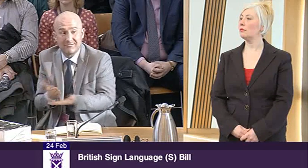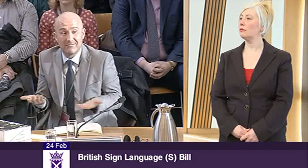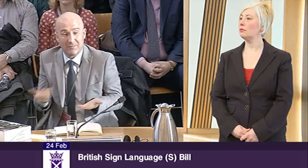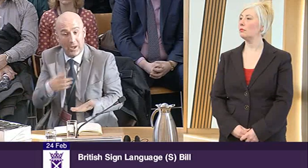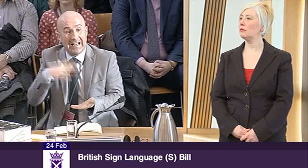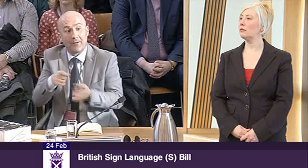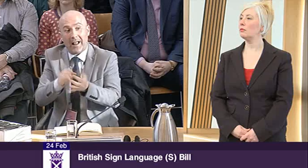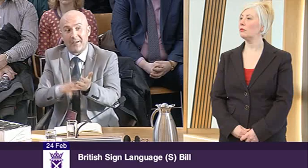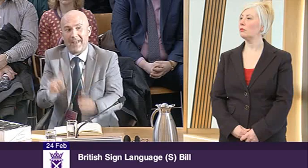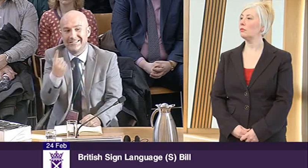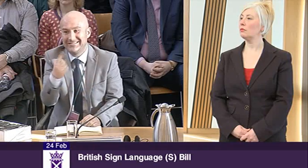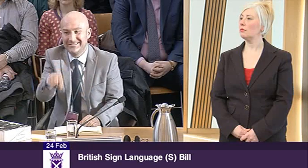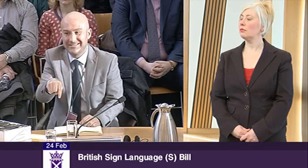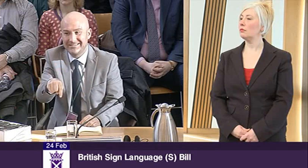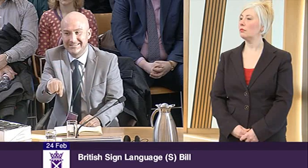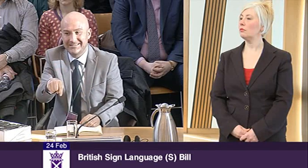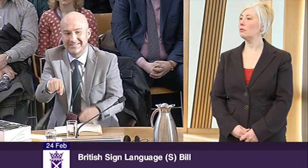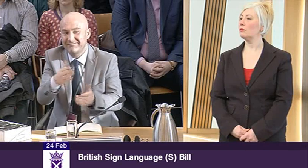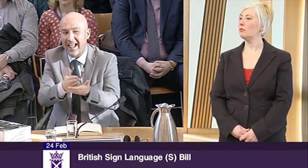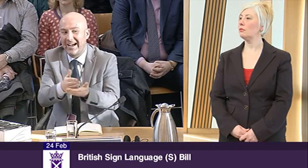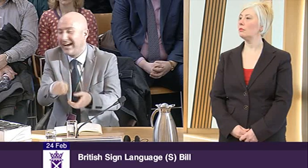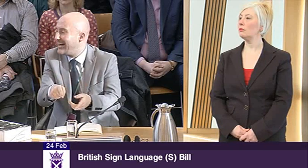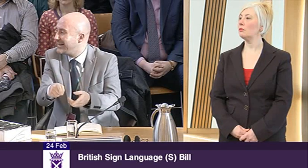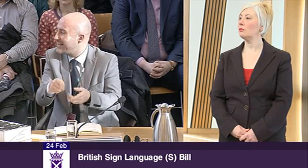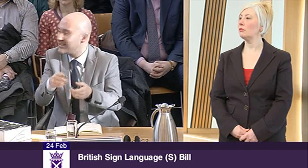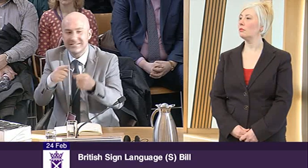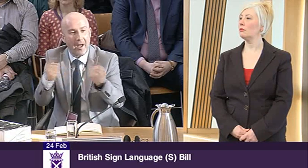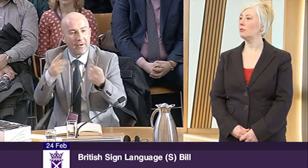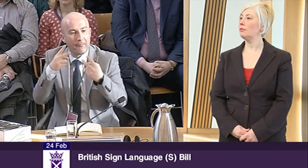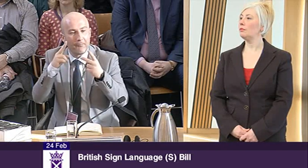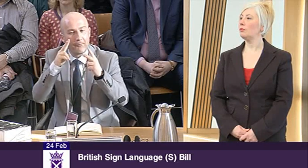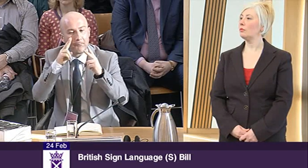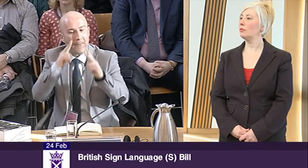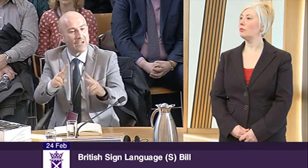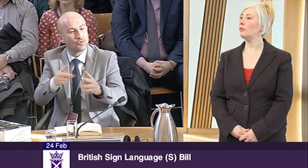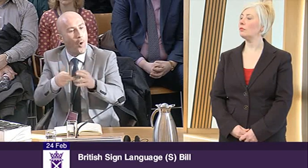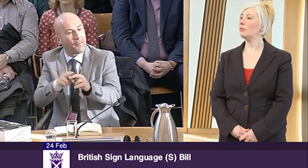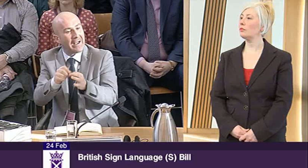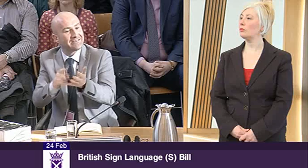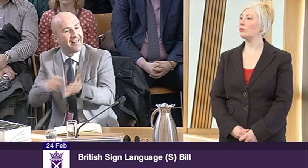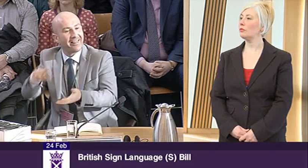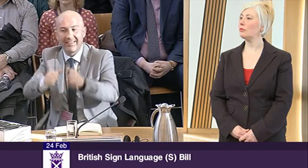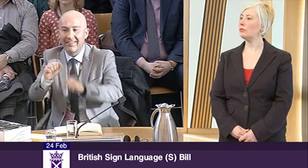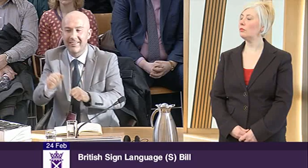form of BSL, so basically we are talking about BSL—it is just a different form of BSL.